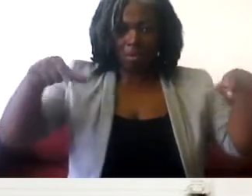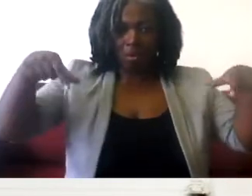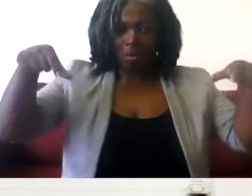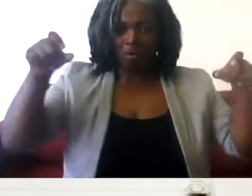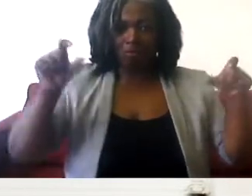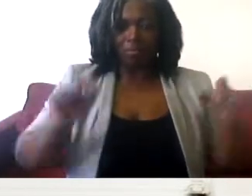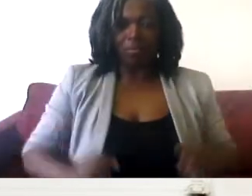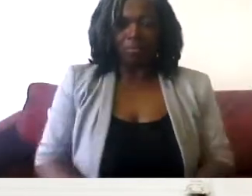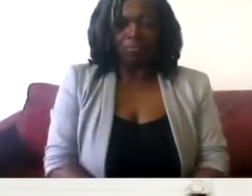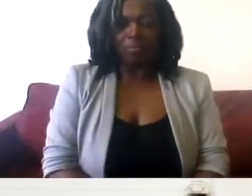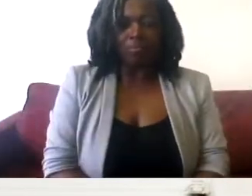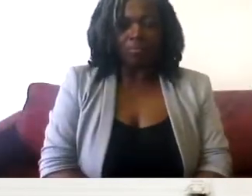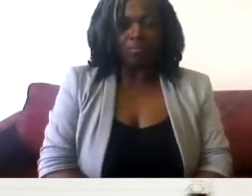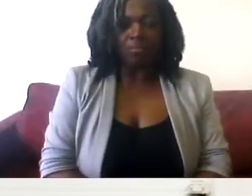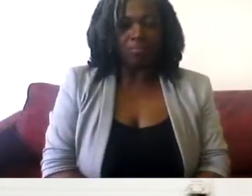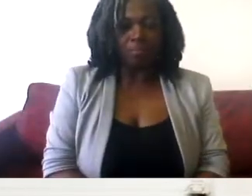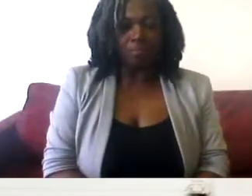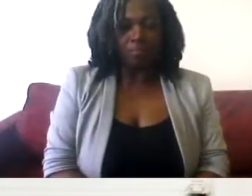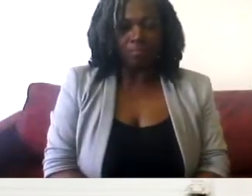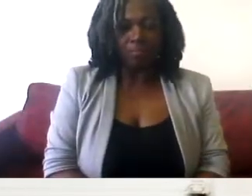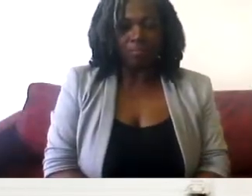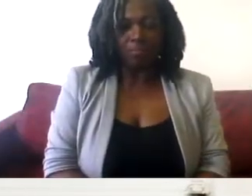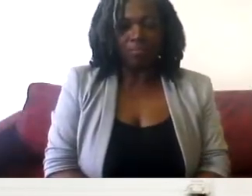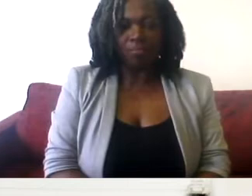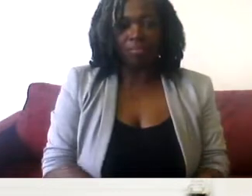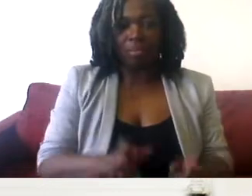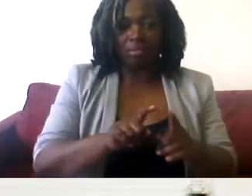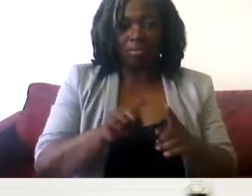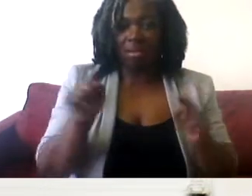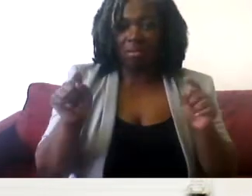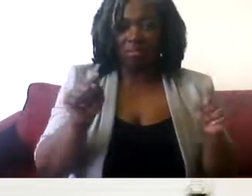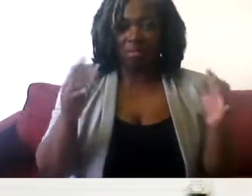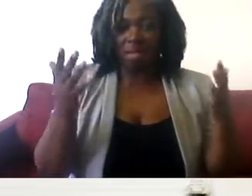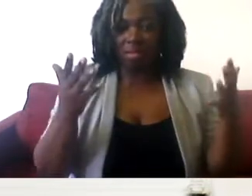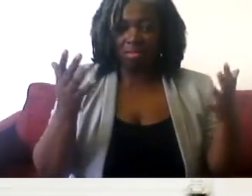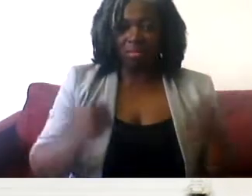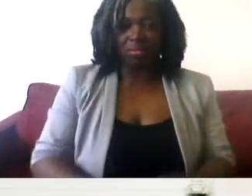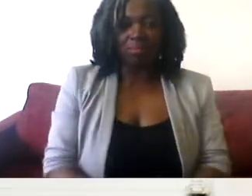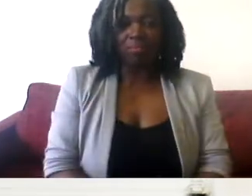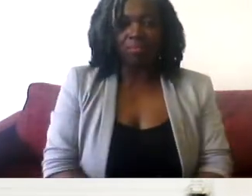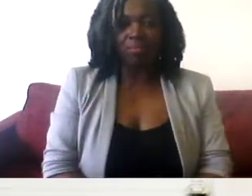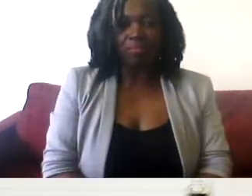we'll take the string off and pull it